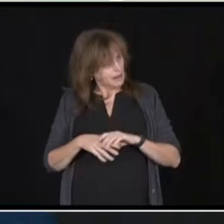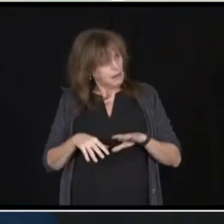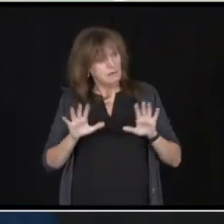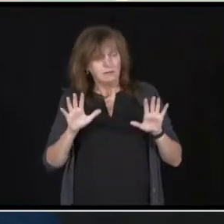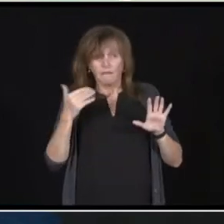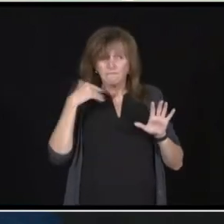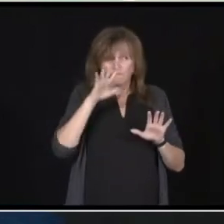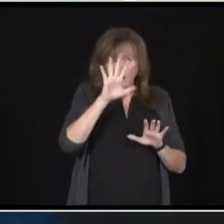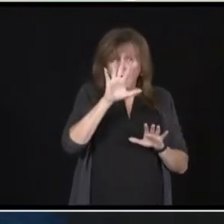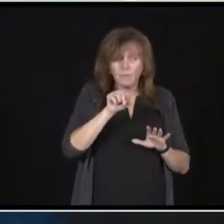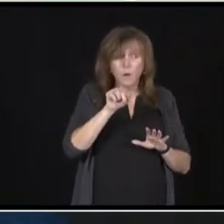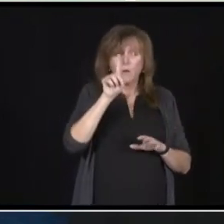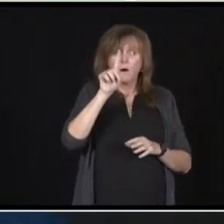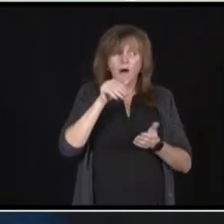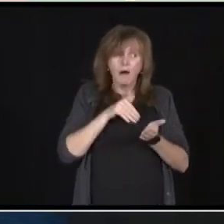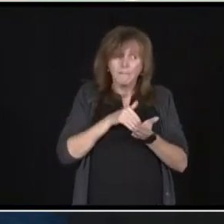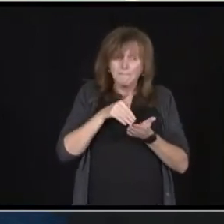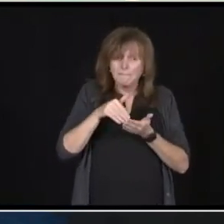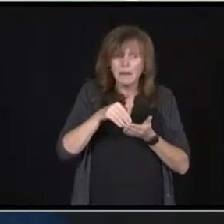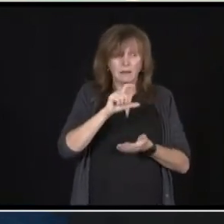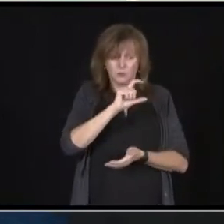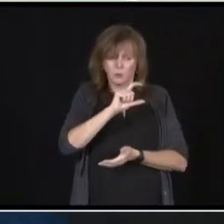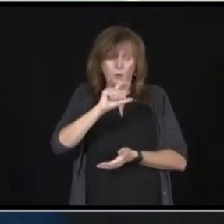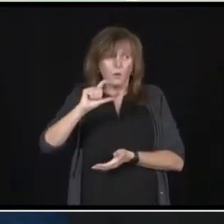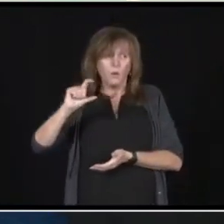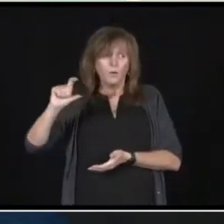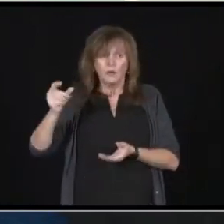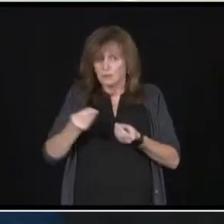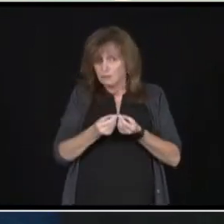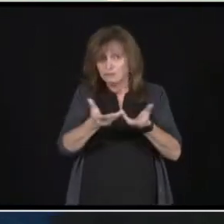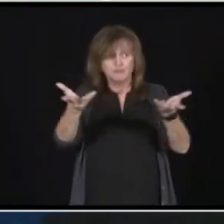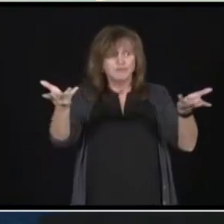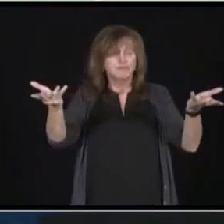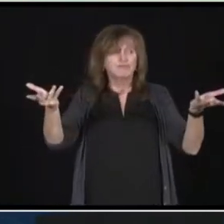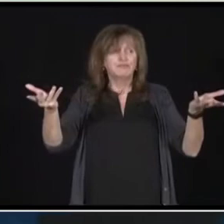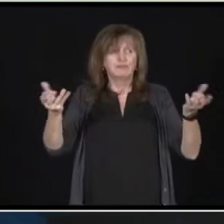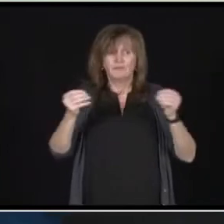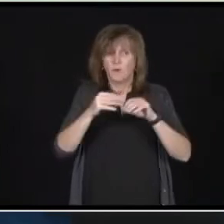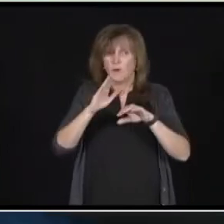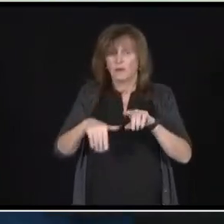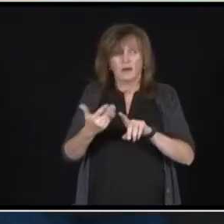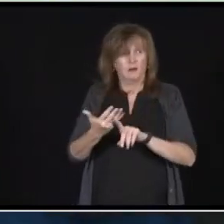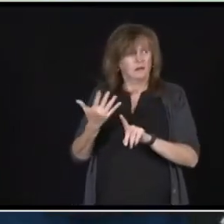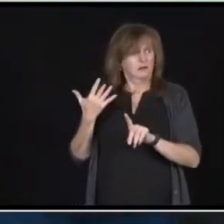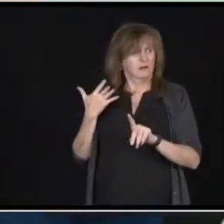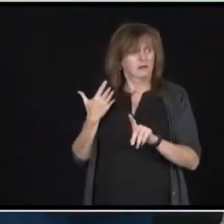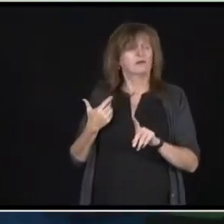The Minister of Health would be the best to answer that. I know there is 5.1 million doses that we